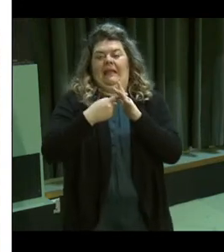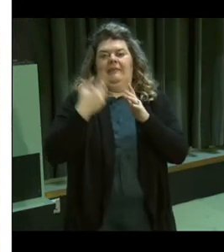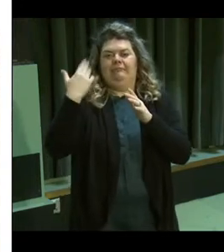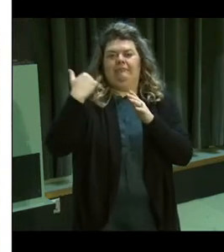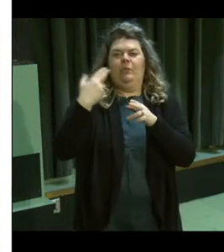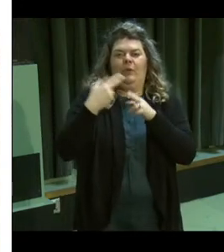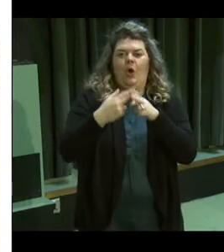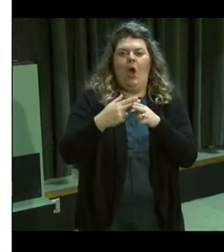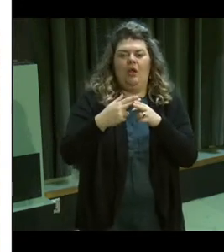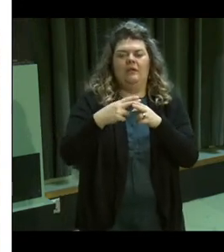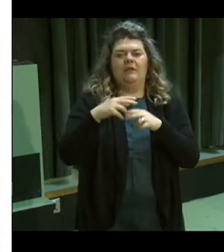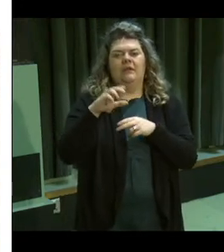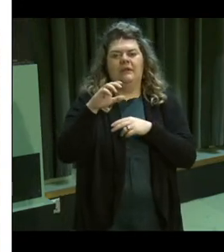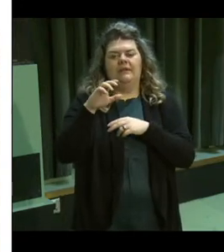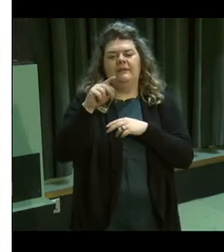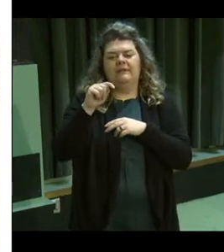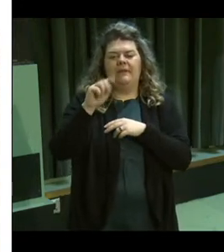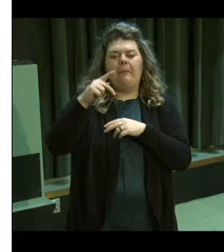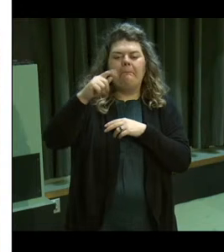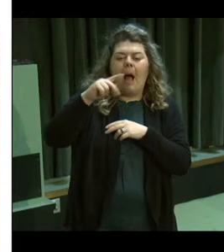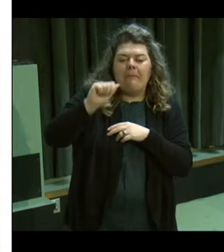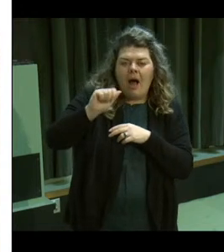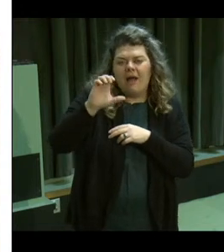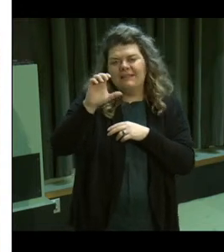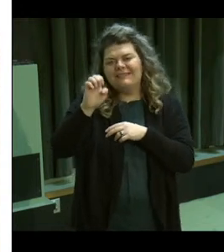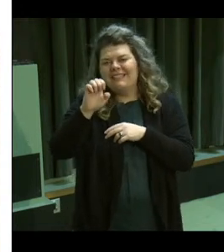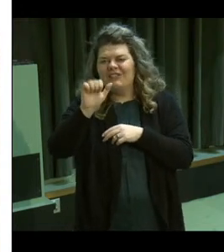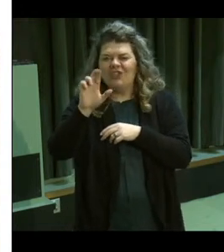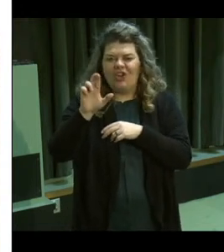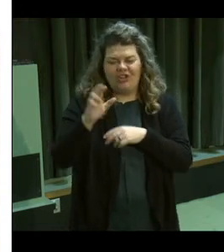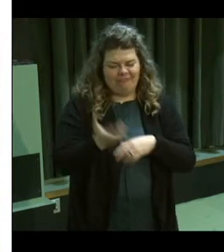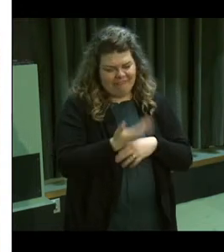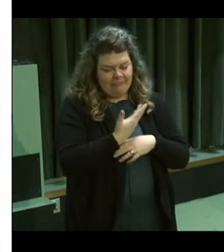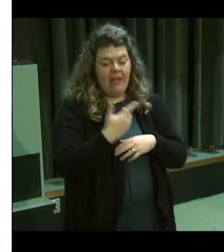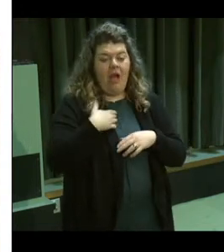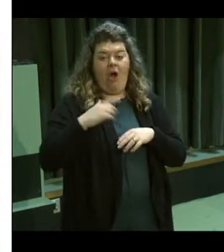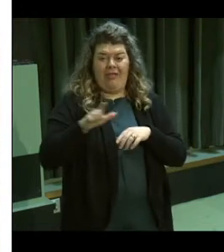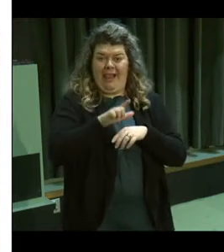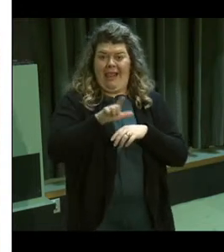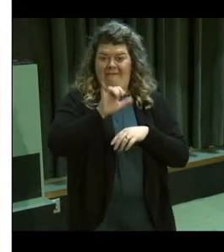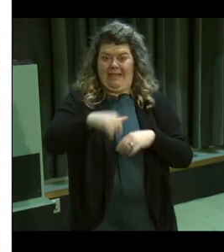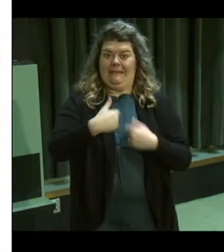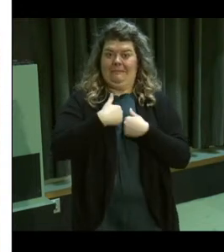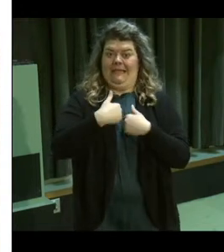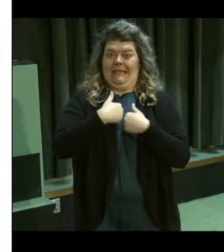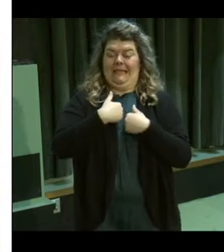beginning with we used to call